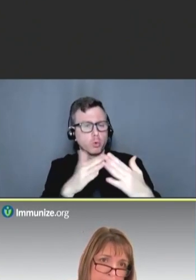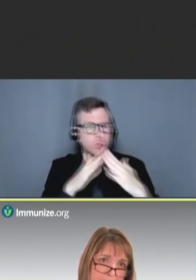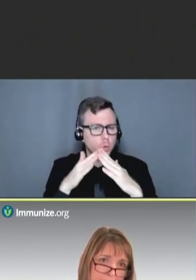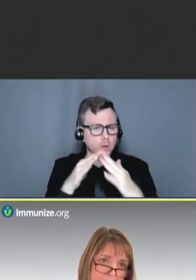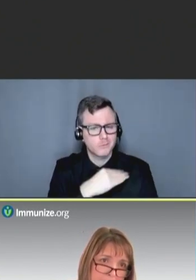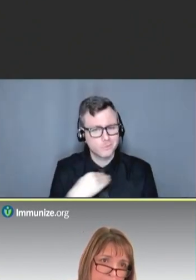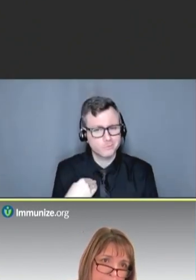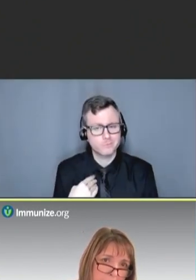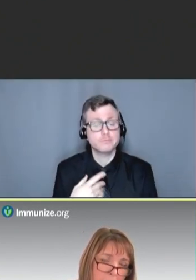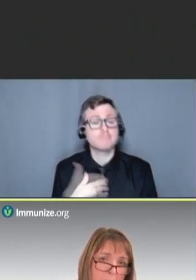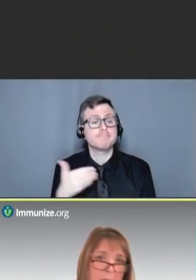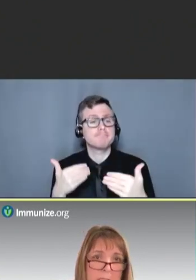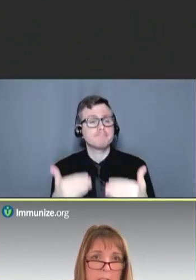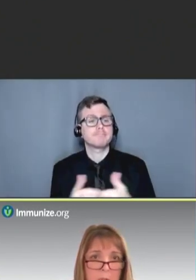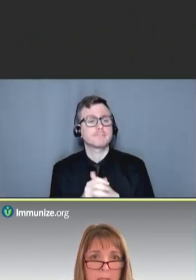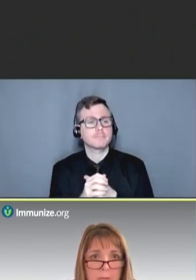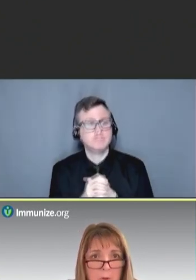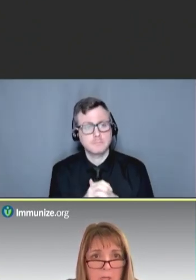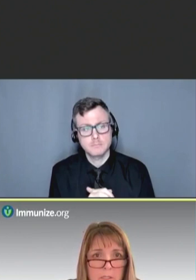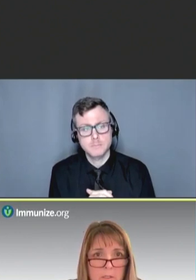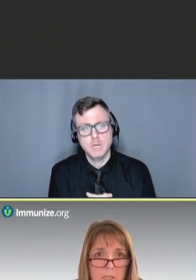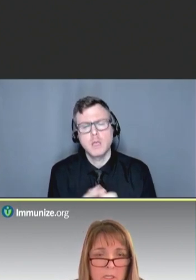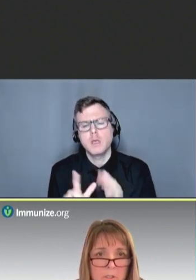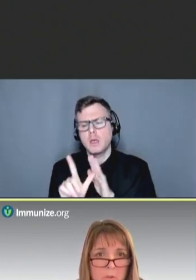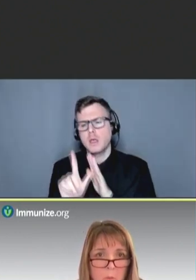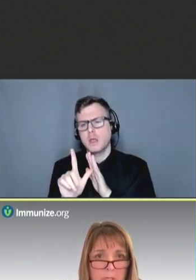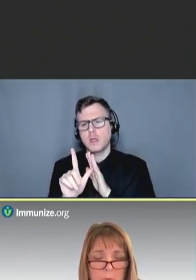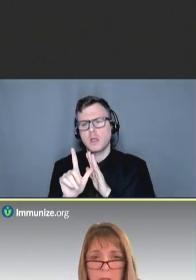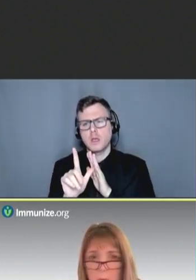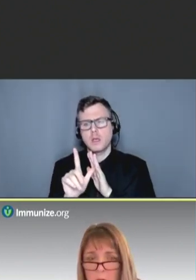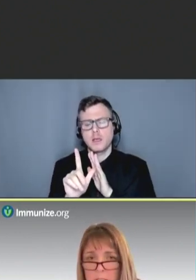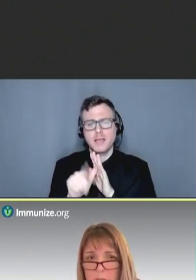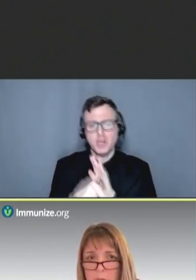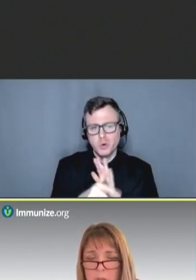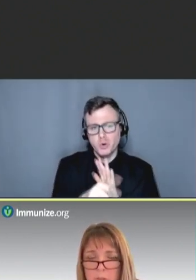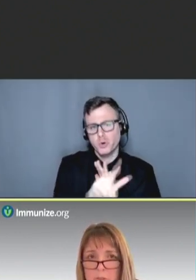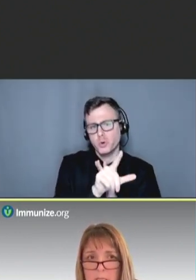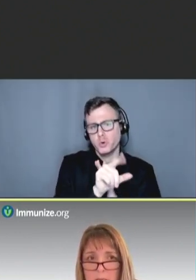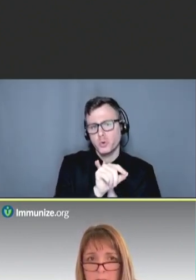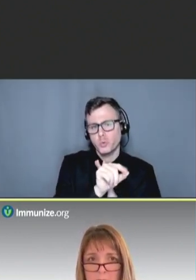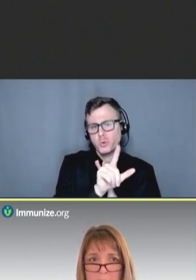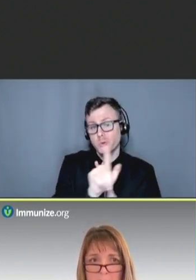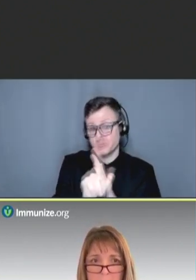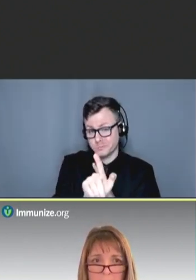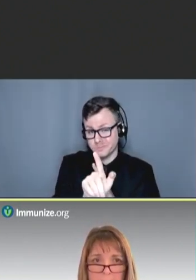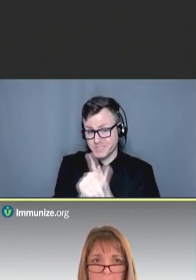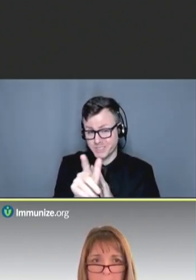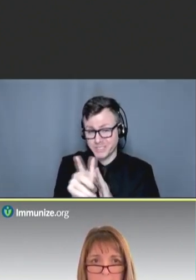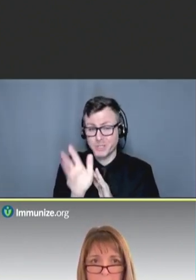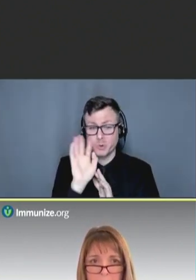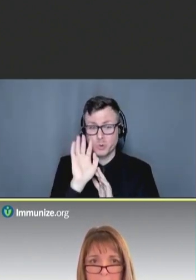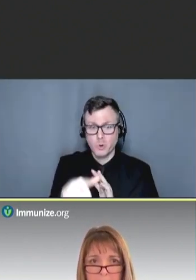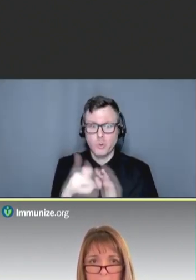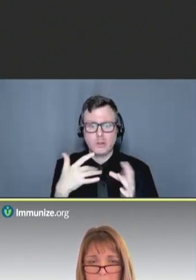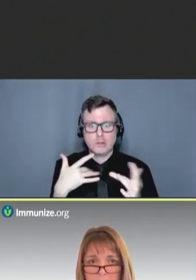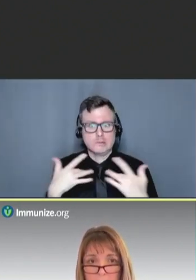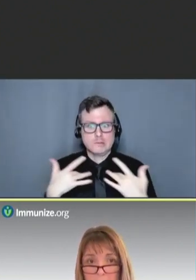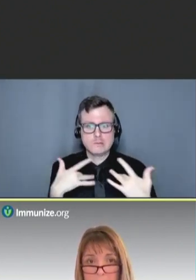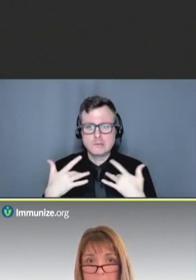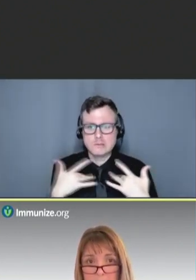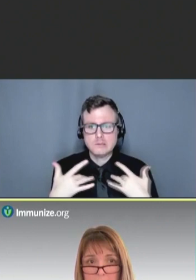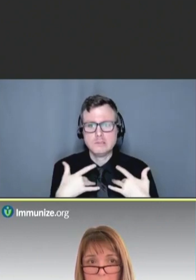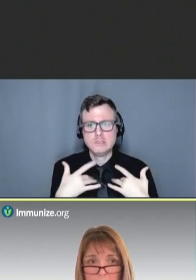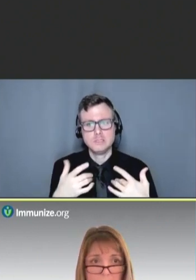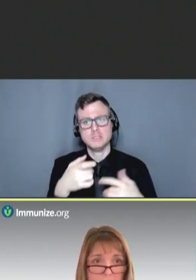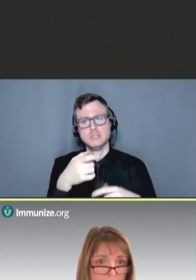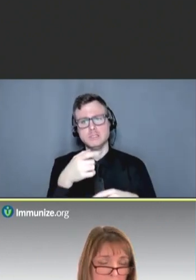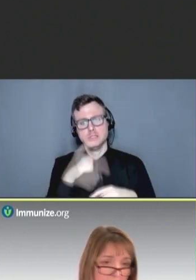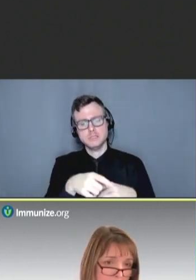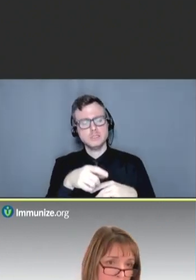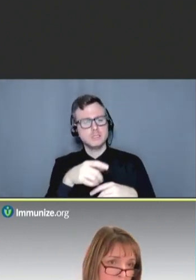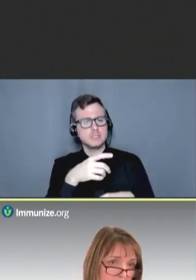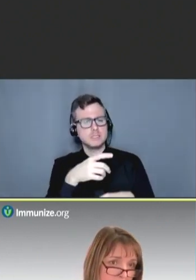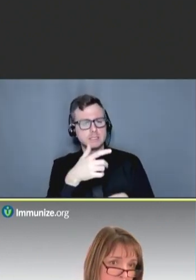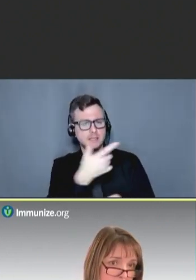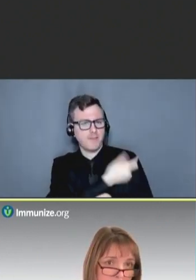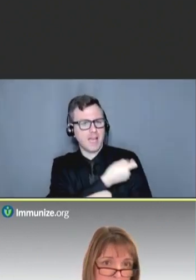So, later on in 2021, as you heard, there's a great deal of concern about drops in adult